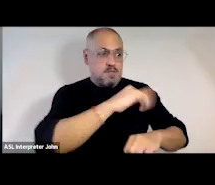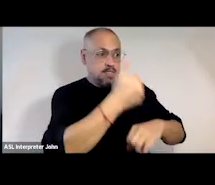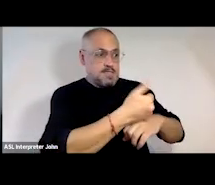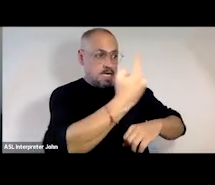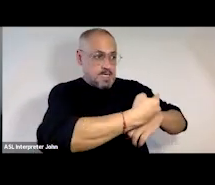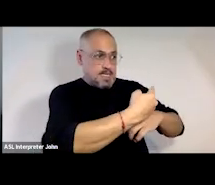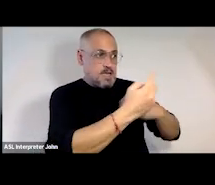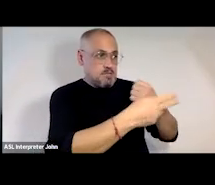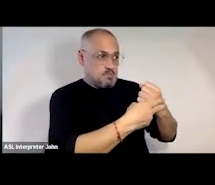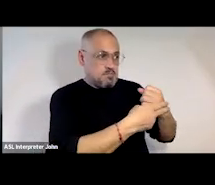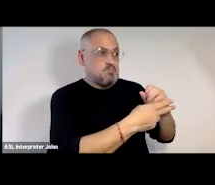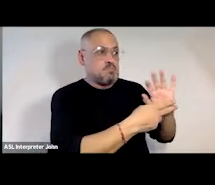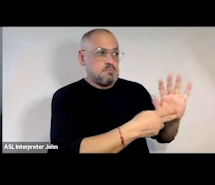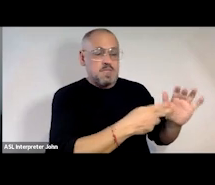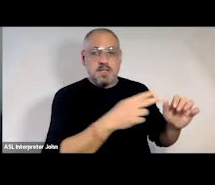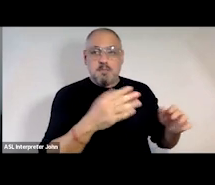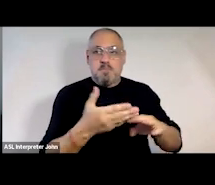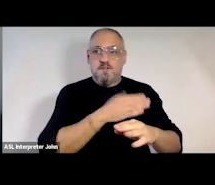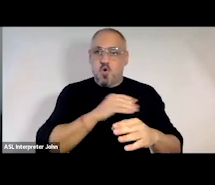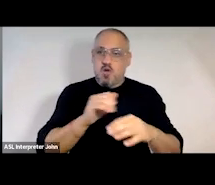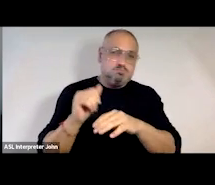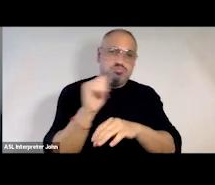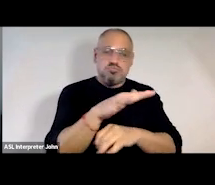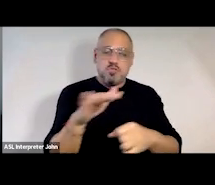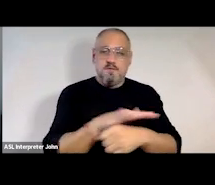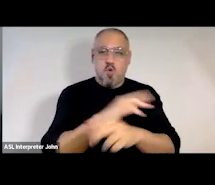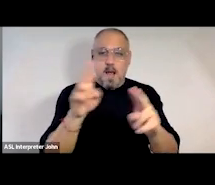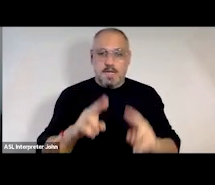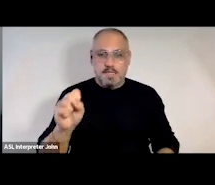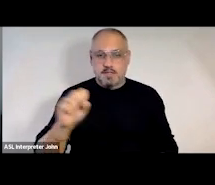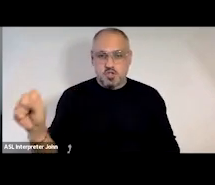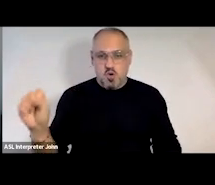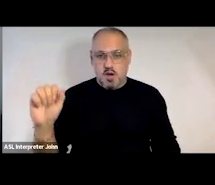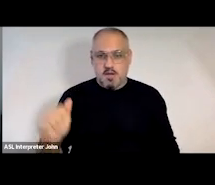before you have to submit the full completed application to Social Security, you don't have to have